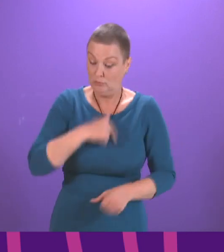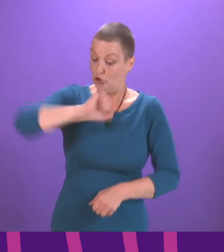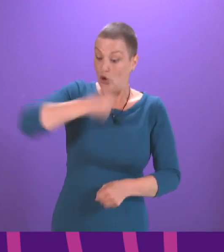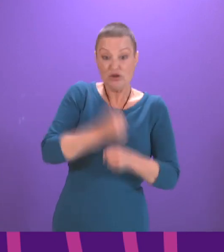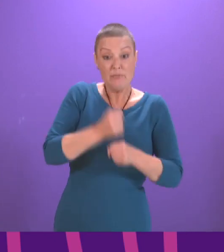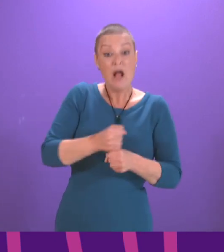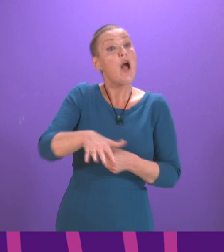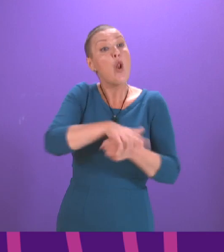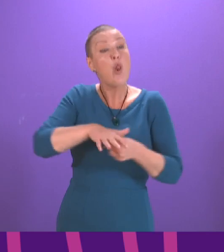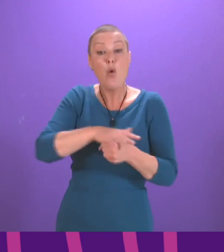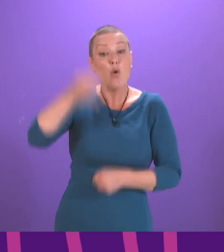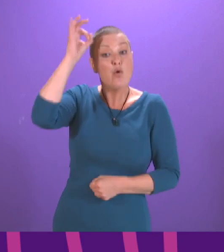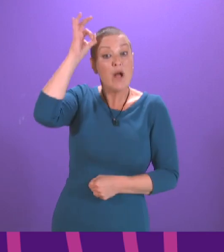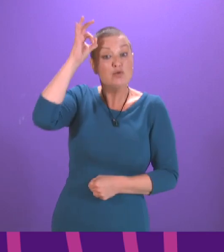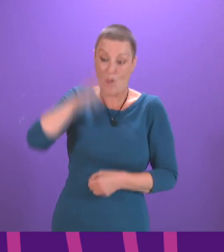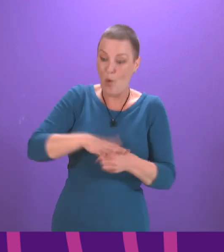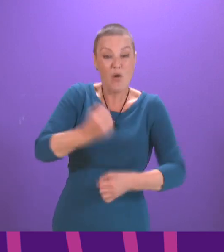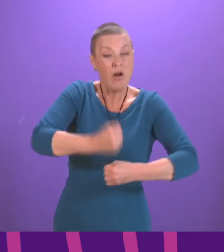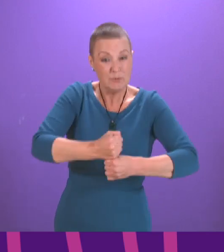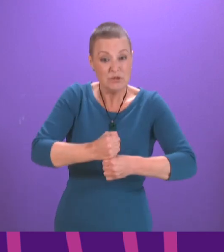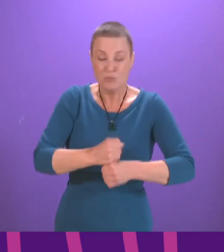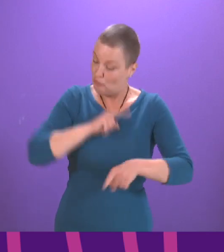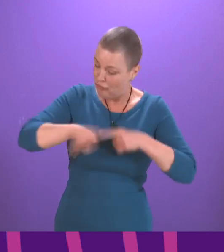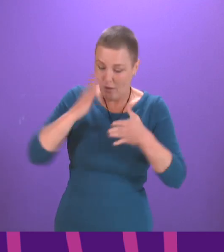Scottish Government and local governments, so that we can make sure, as far as we possibly